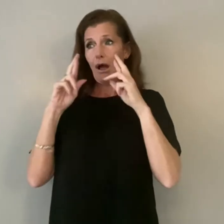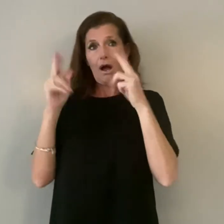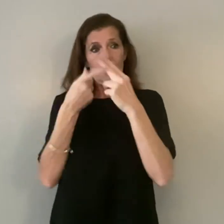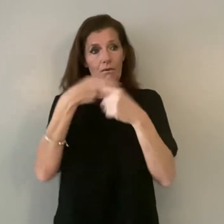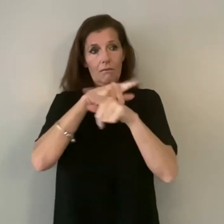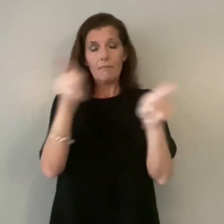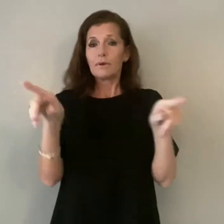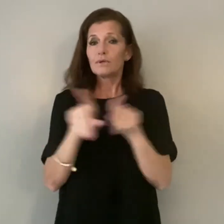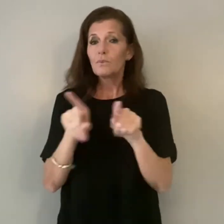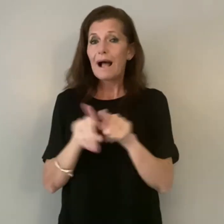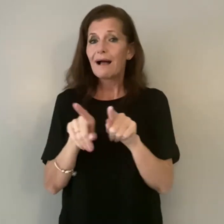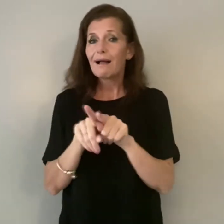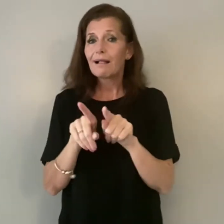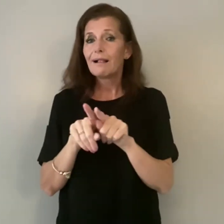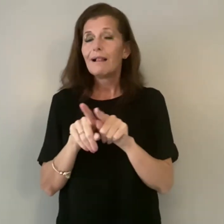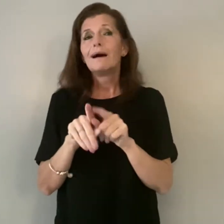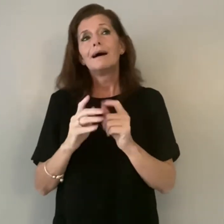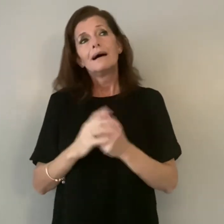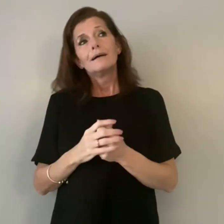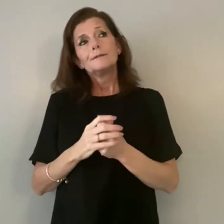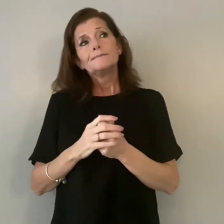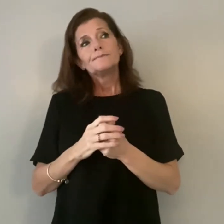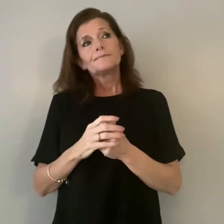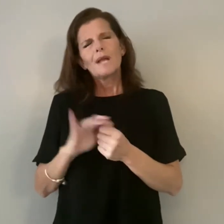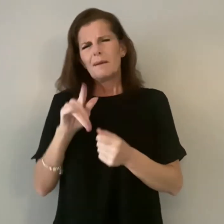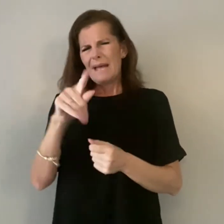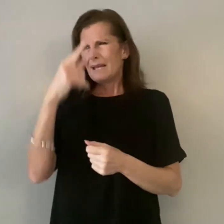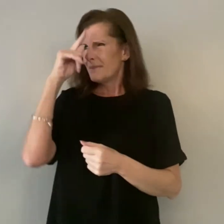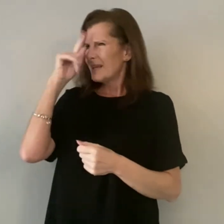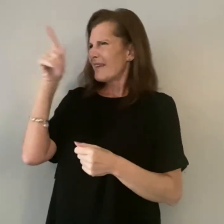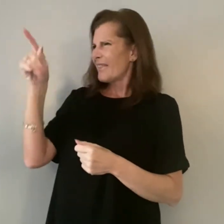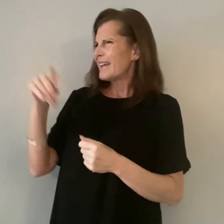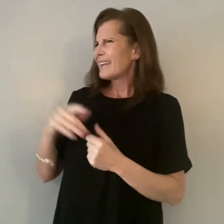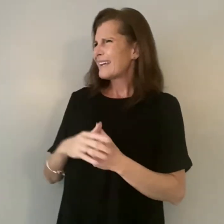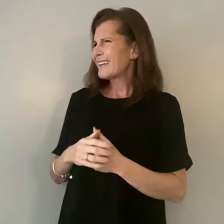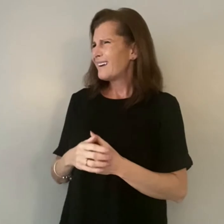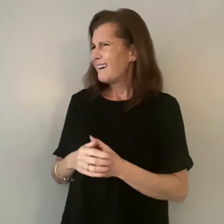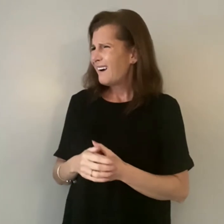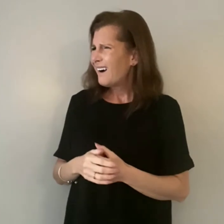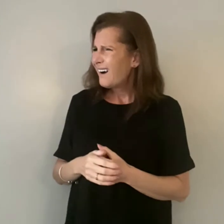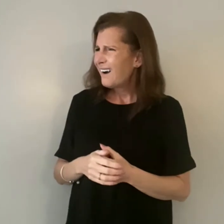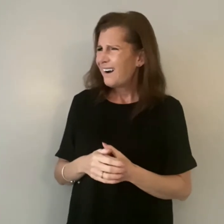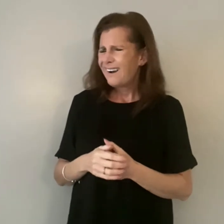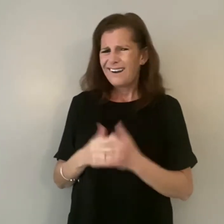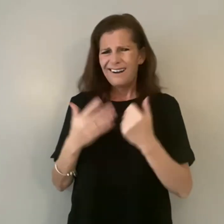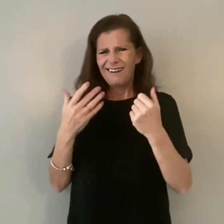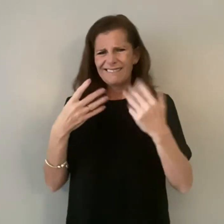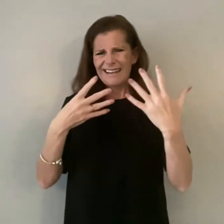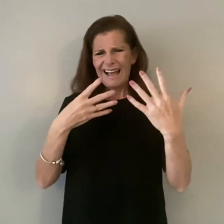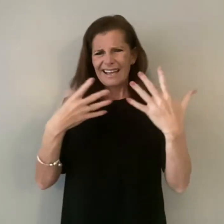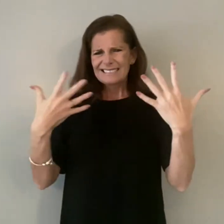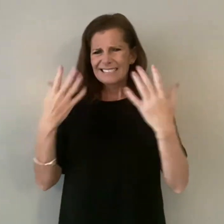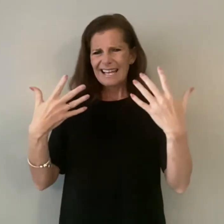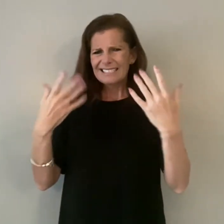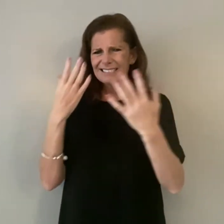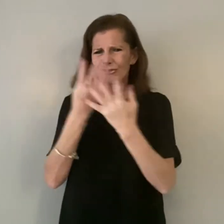And I hope for others too. And I know that, you might think, wow, well you have nine or 10 trustees